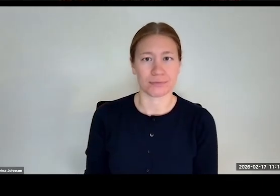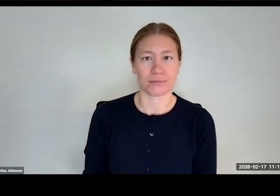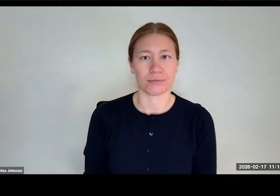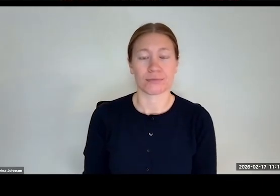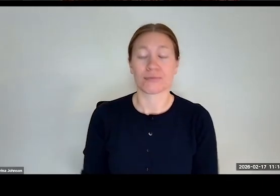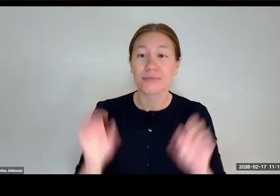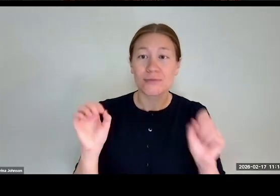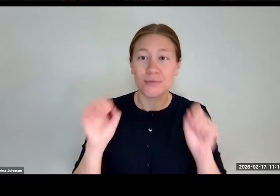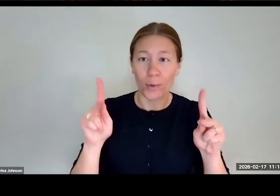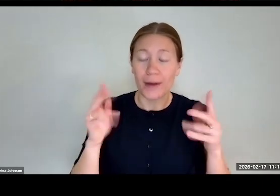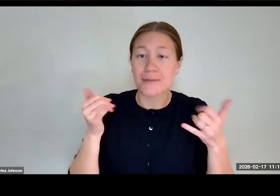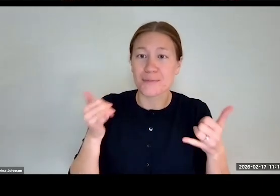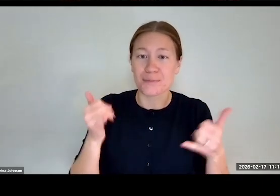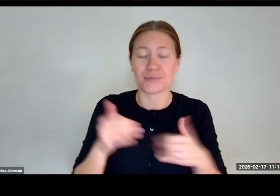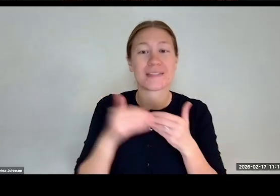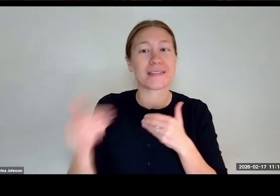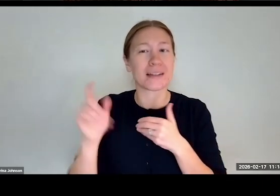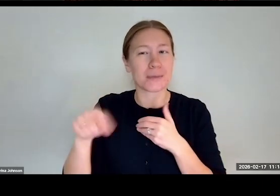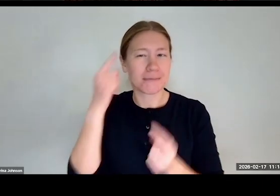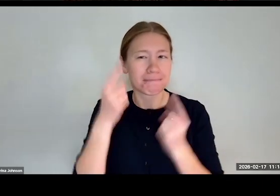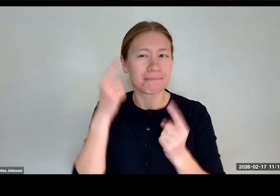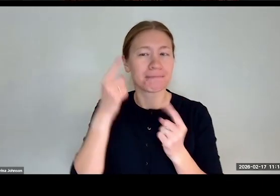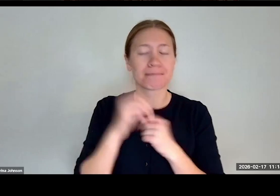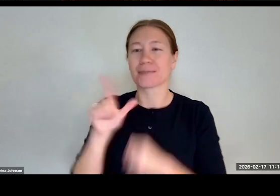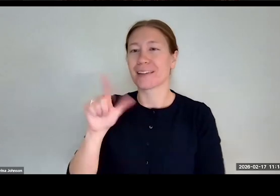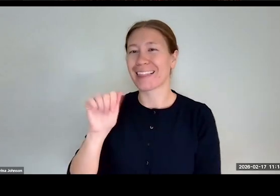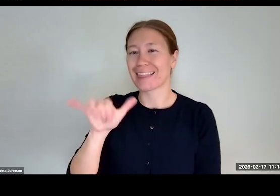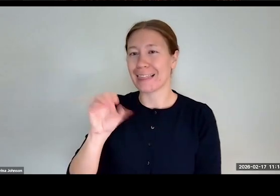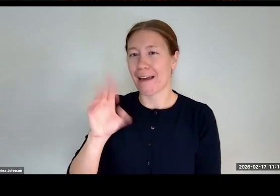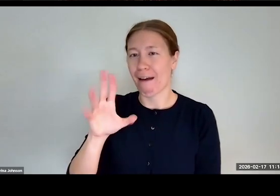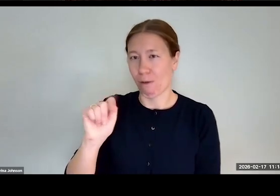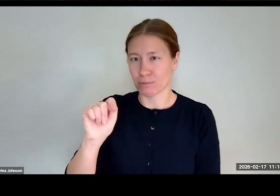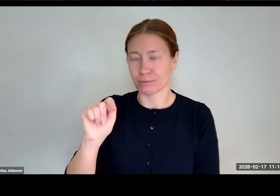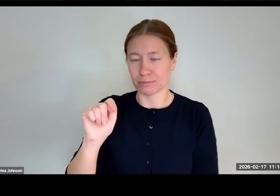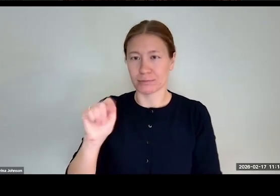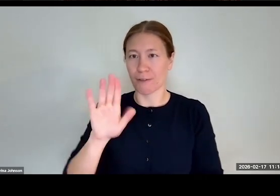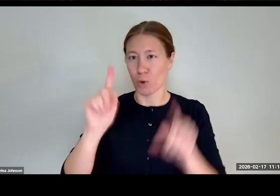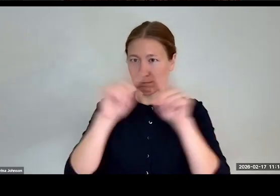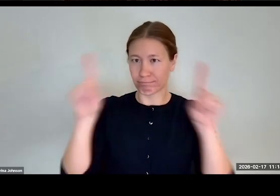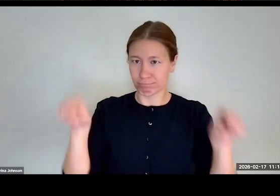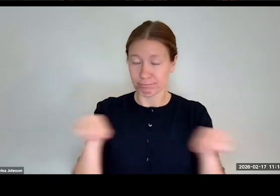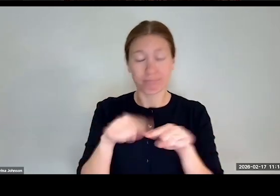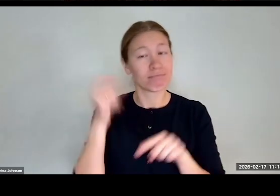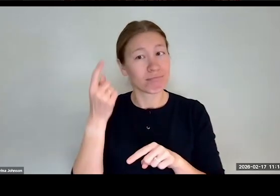Okay, so the next thing we wanna think about when we're designing our slides is the layout. So there are some rules. The first rule is that you need